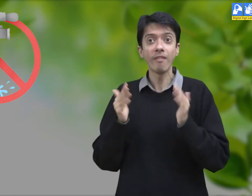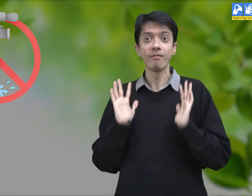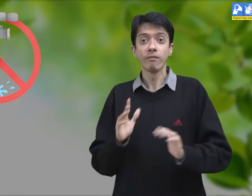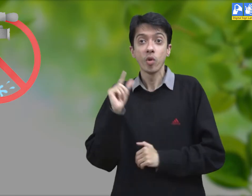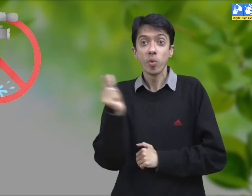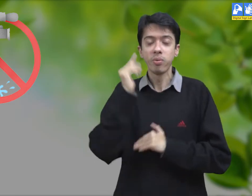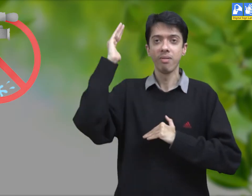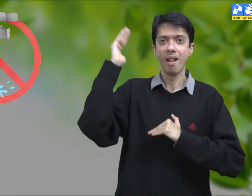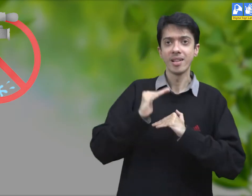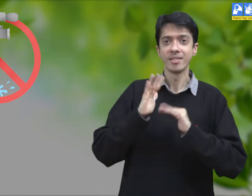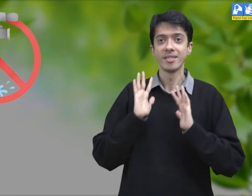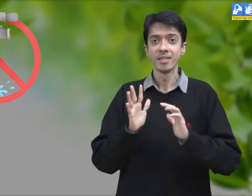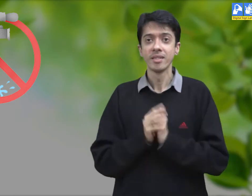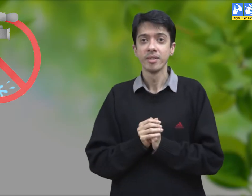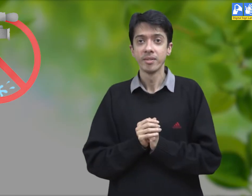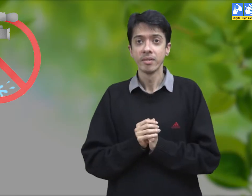This is how water will not be wasted.